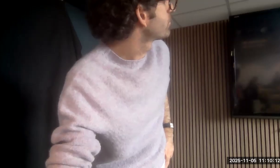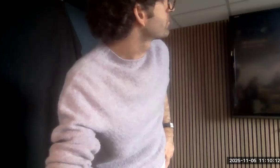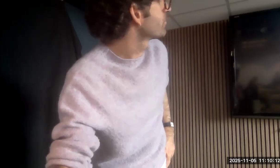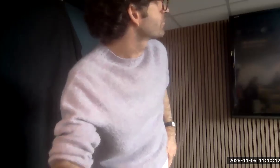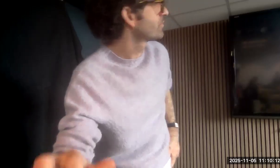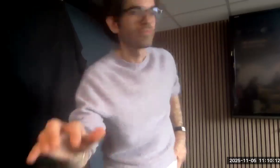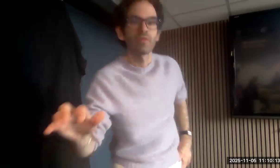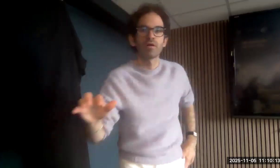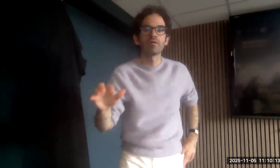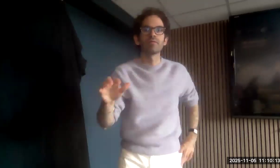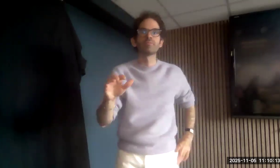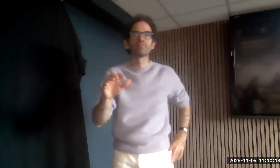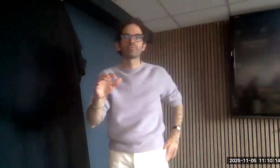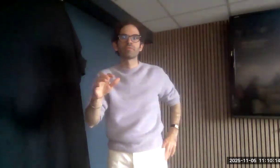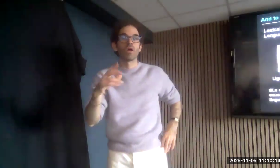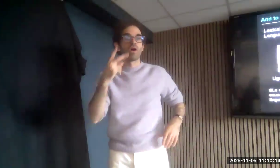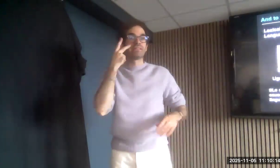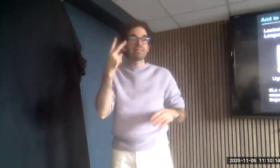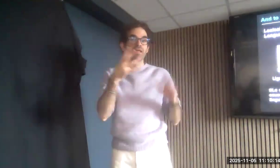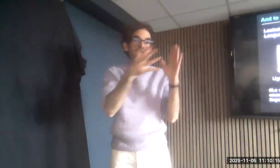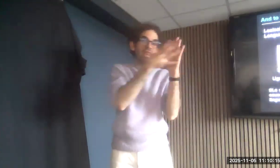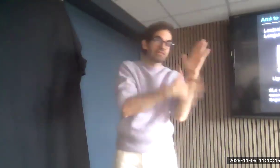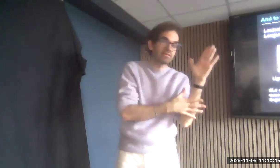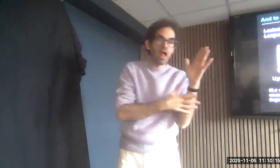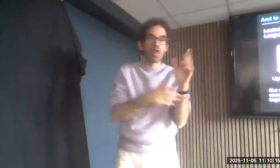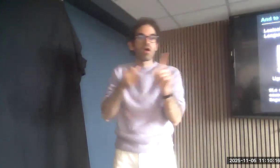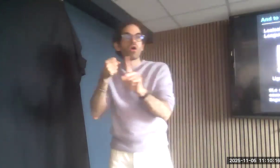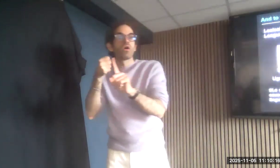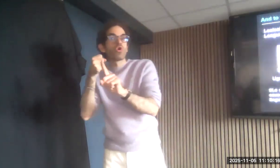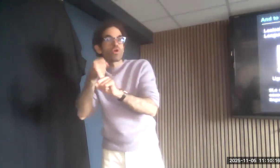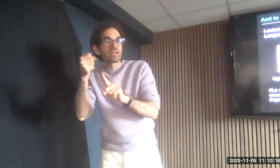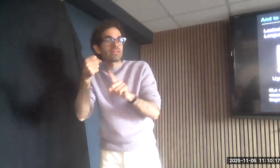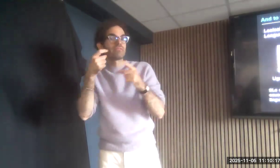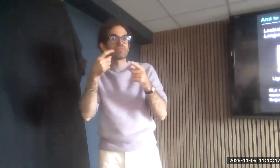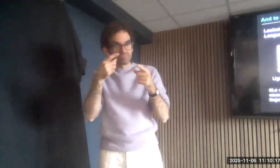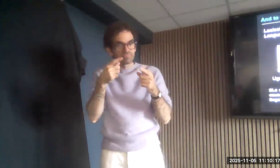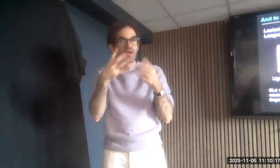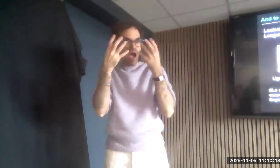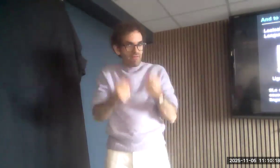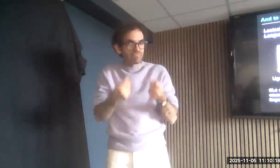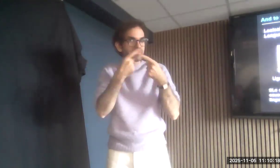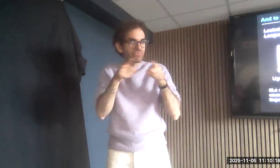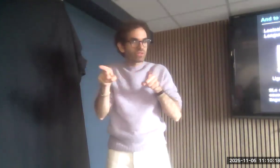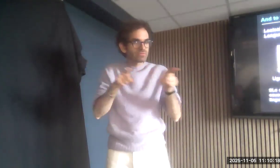So the wine makes me sleepy.